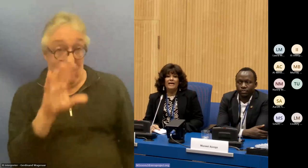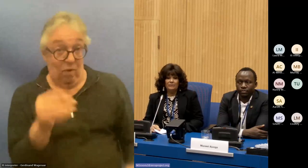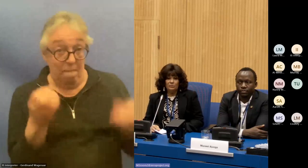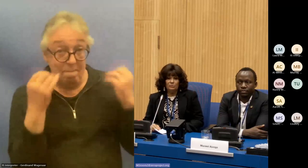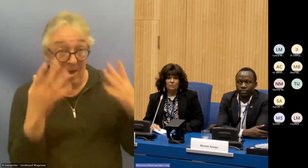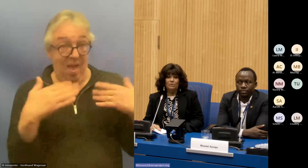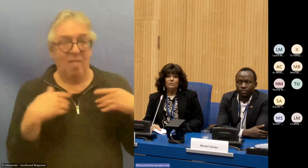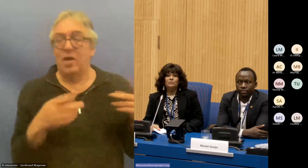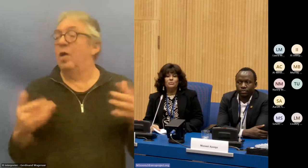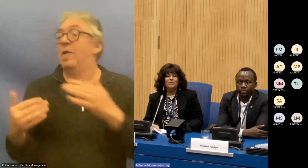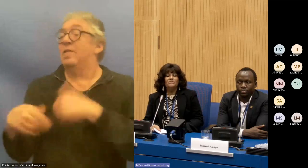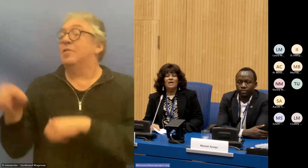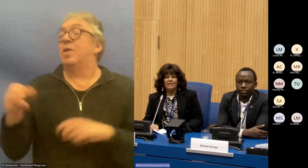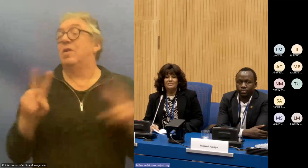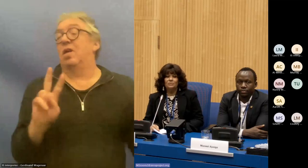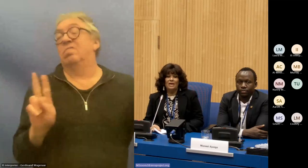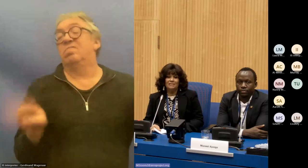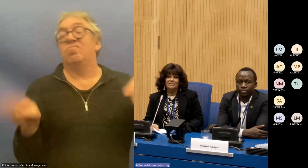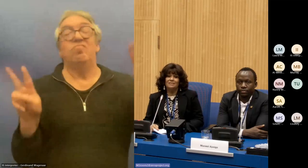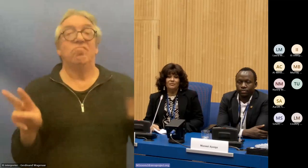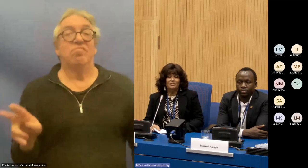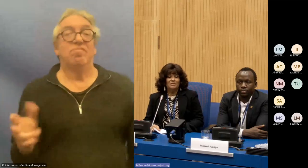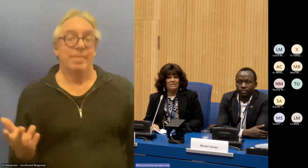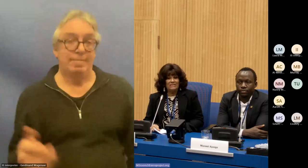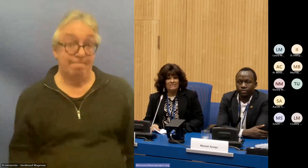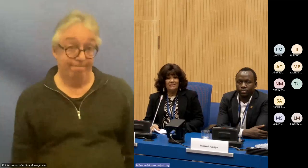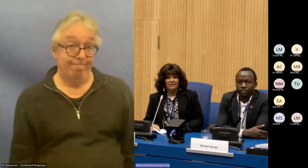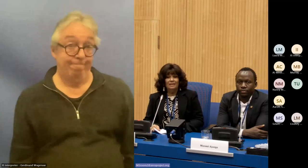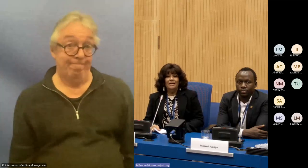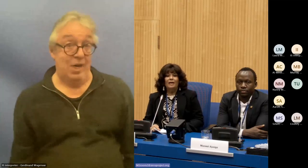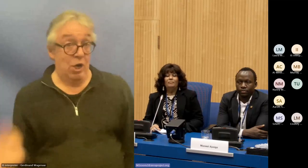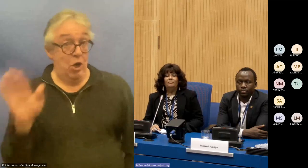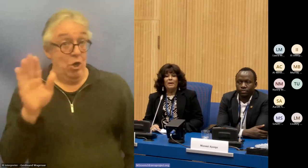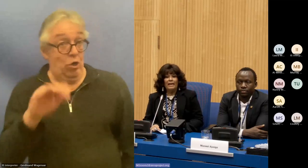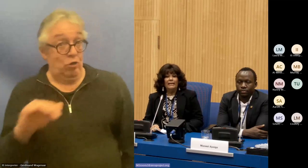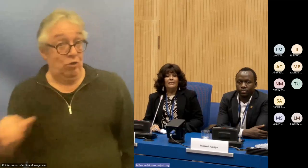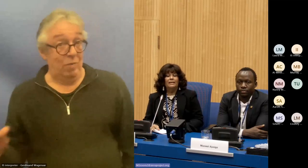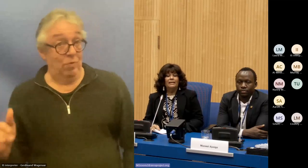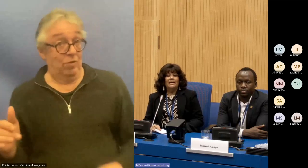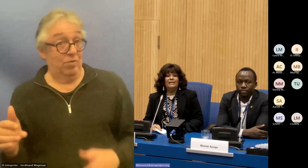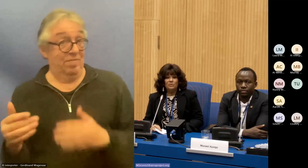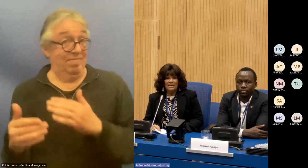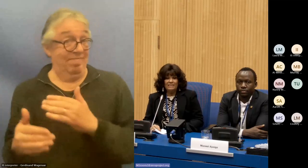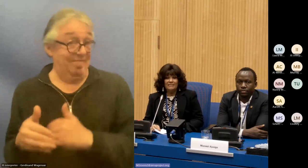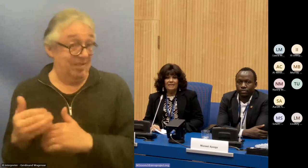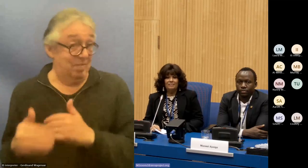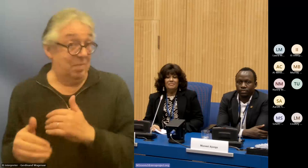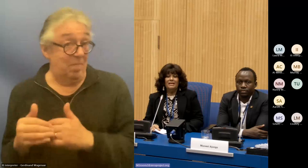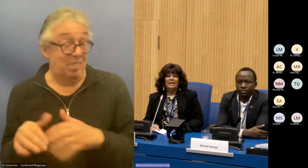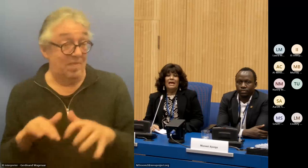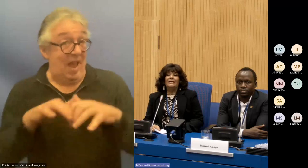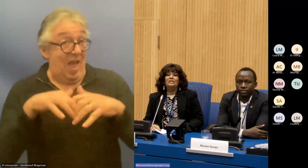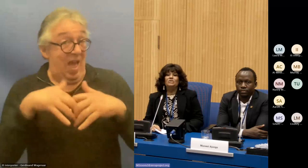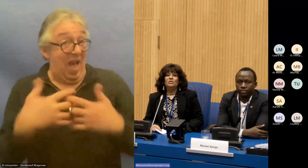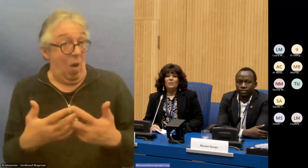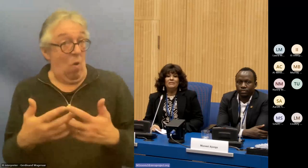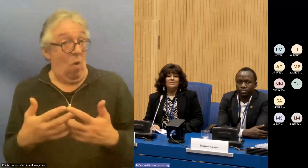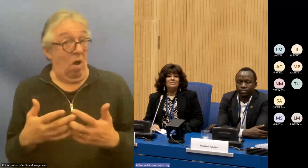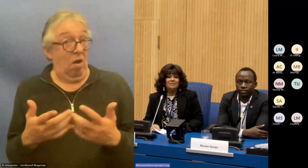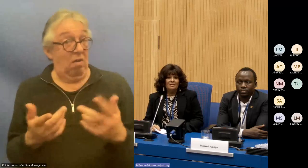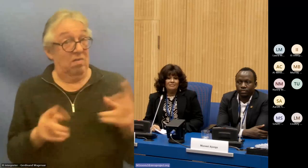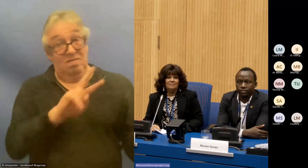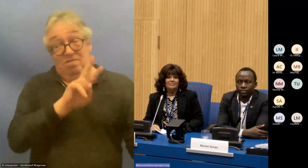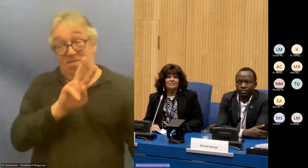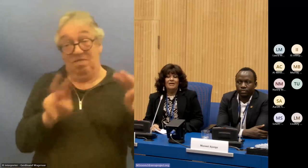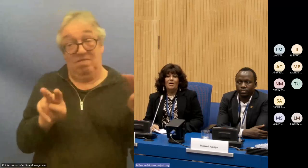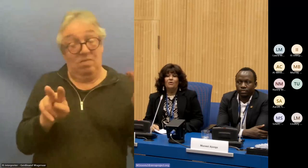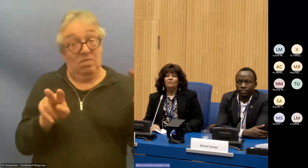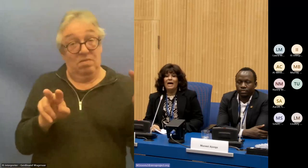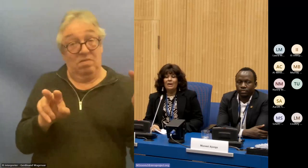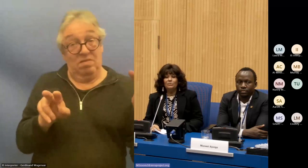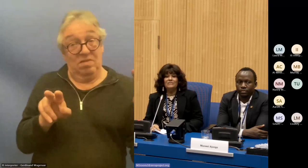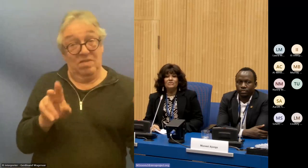value to a child who has a different ability? By educating them and showing the results of how this